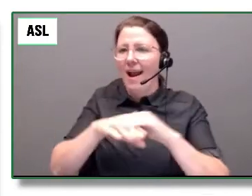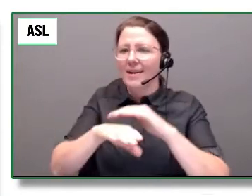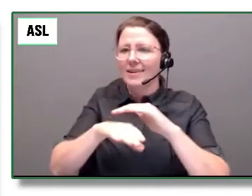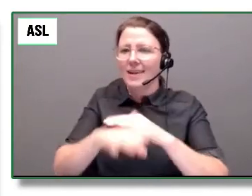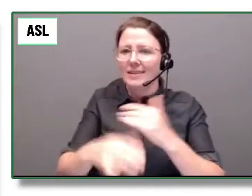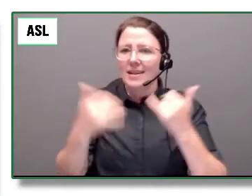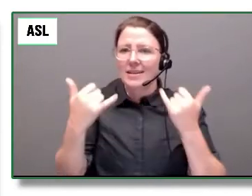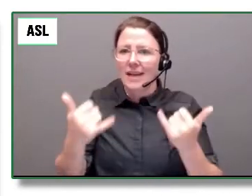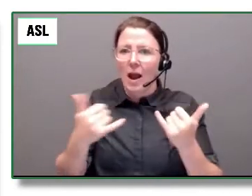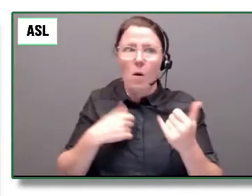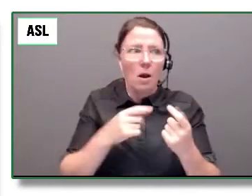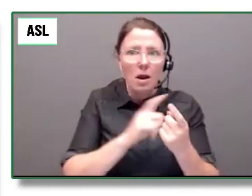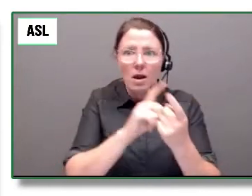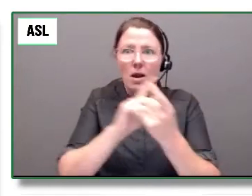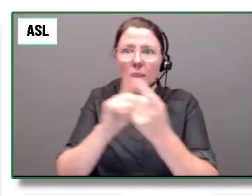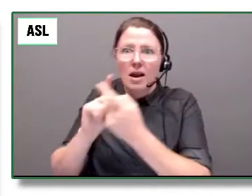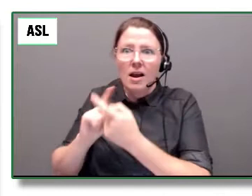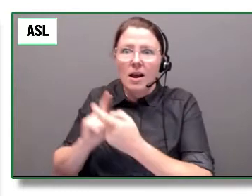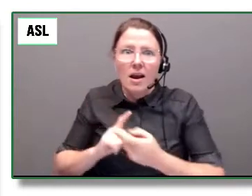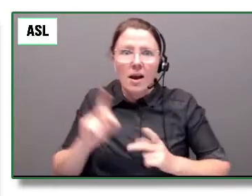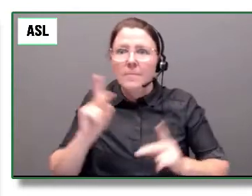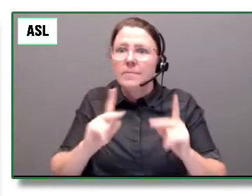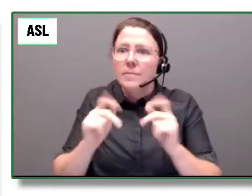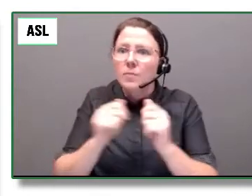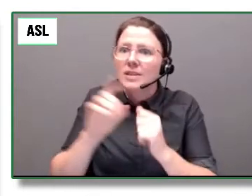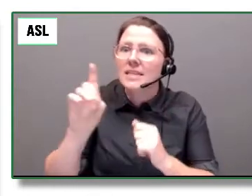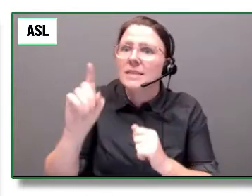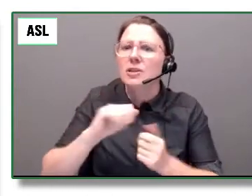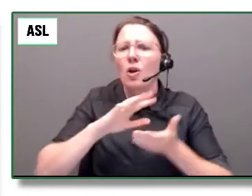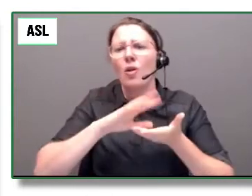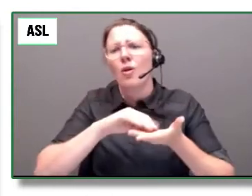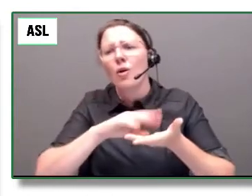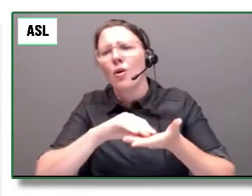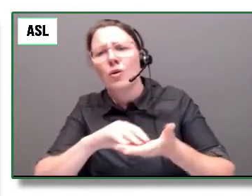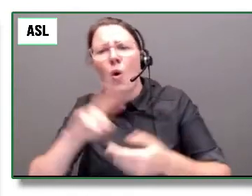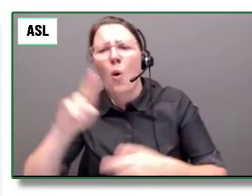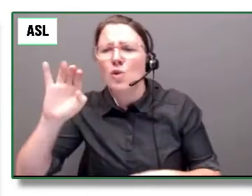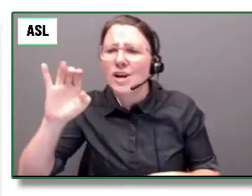with disabilities, from friends, and family and caregivers all around the